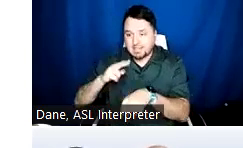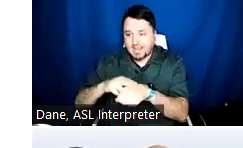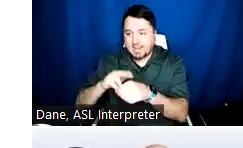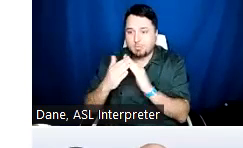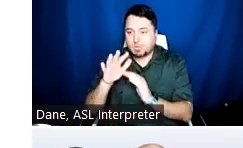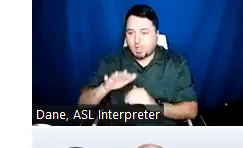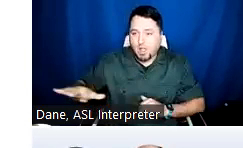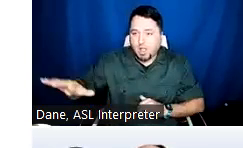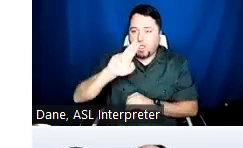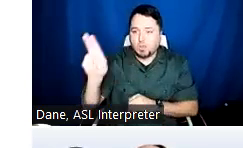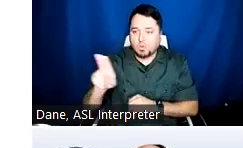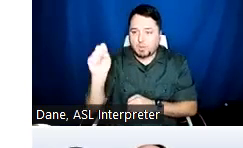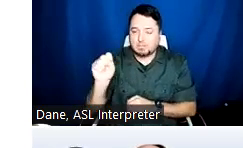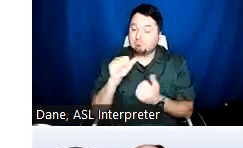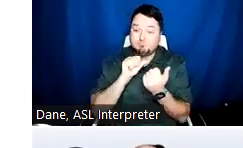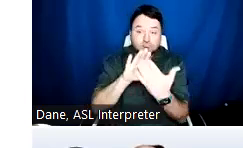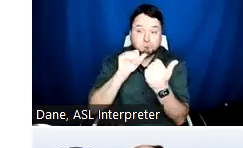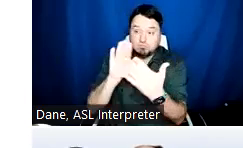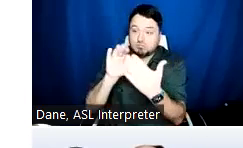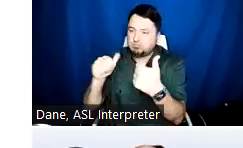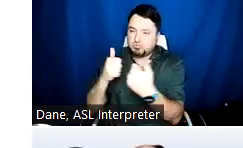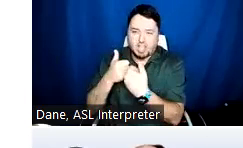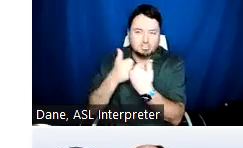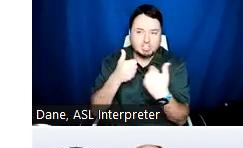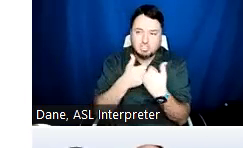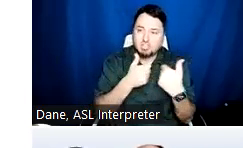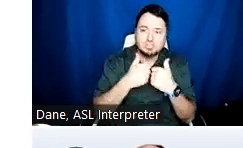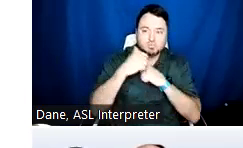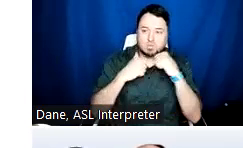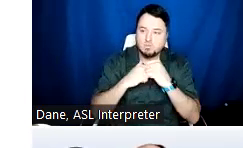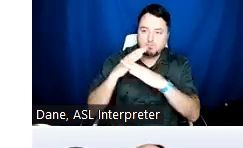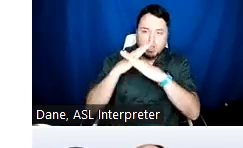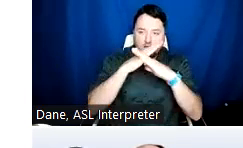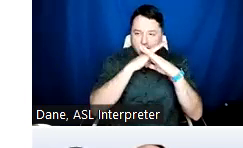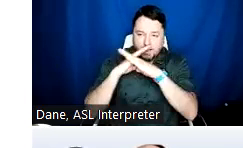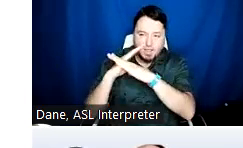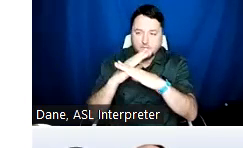continue to encounter challenges with structural barriers to economic advancement.